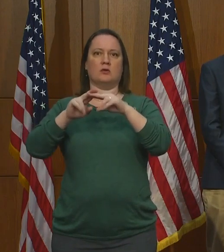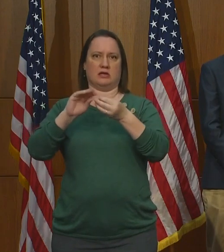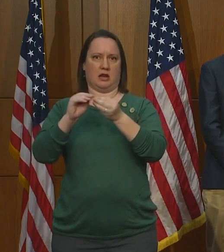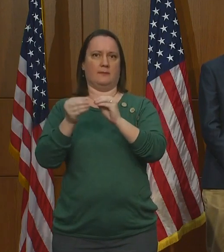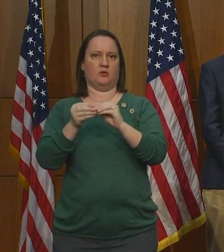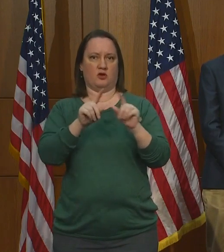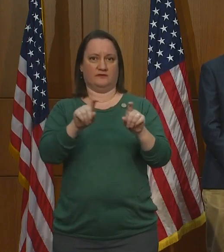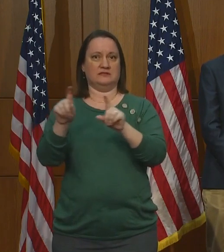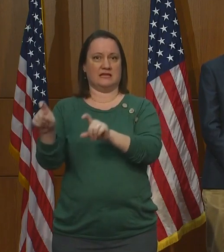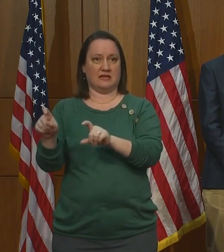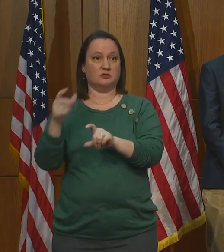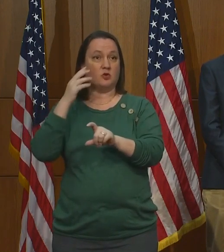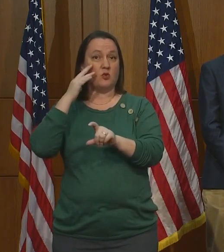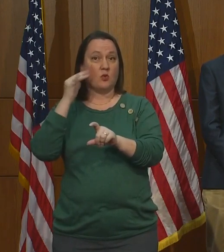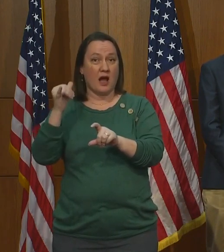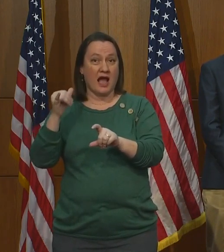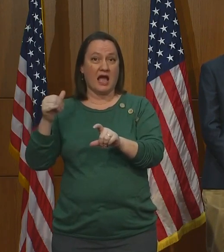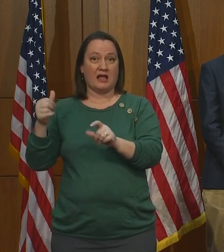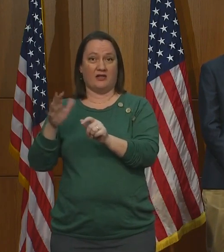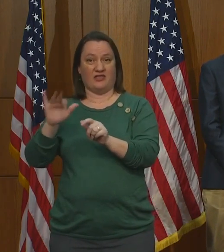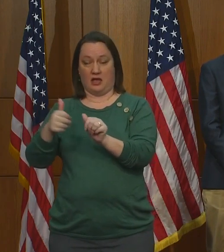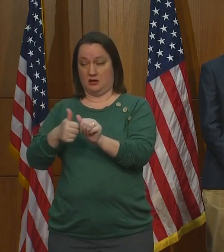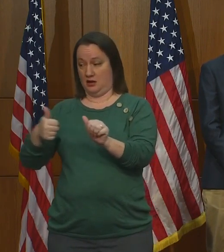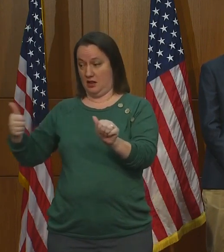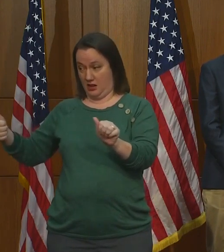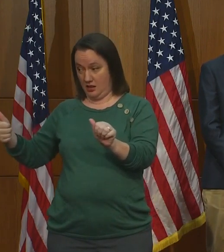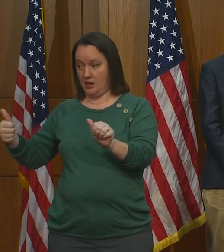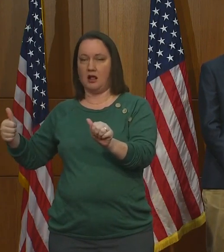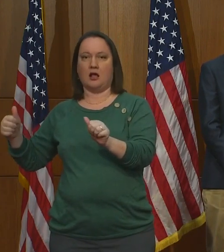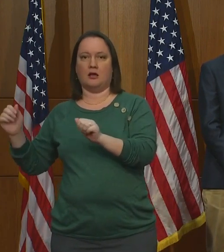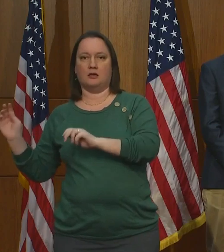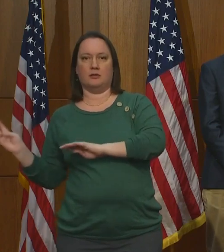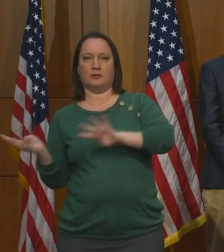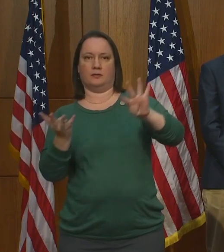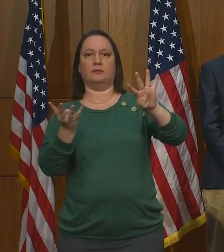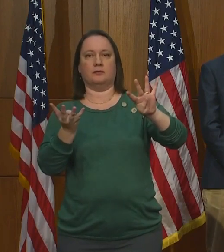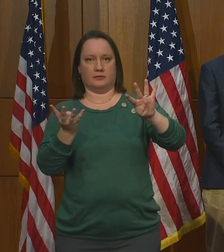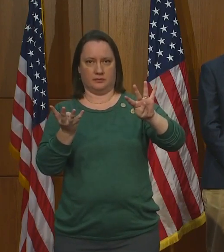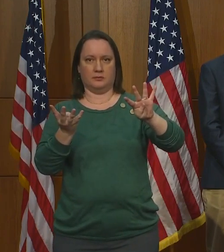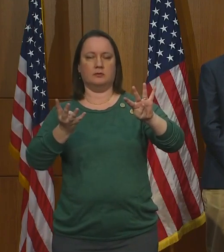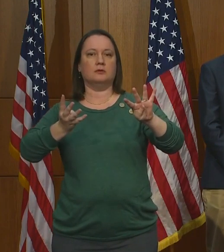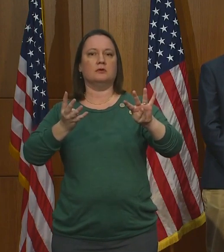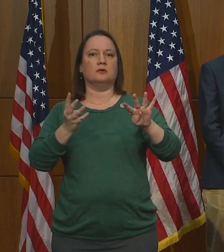DAYS YOU WILL SEE A BIG. JUMP IN THE NUMBER OF TEST THAT WILL